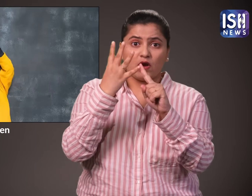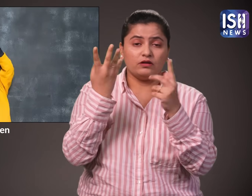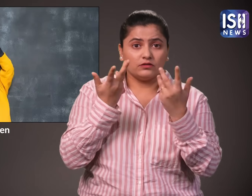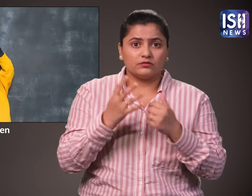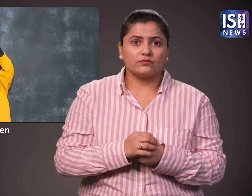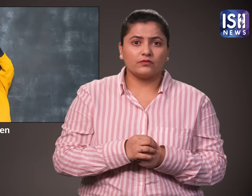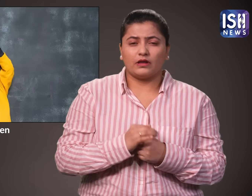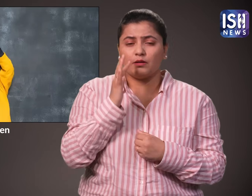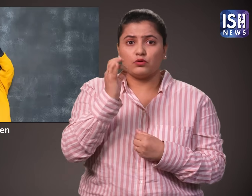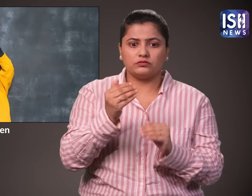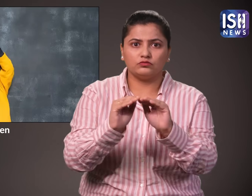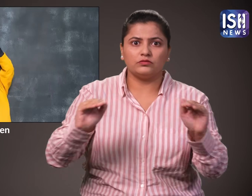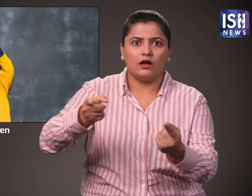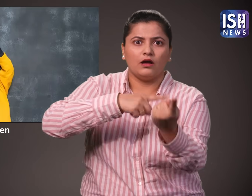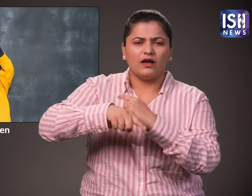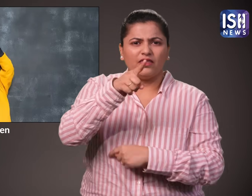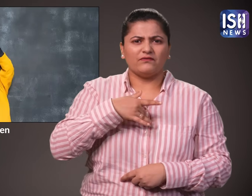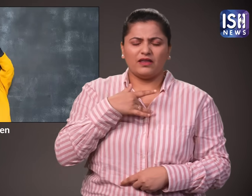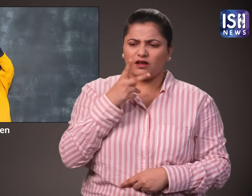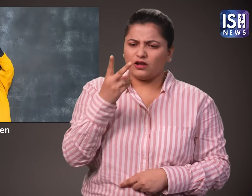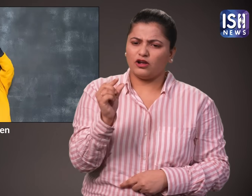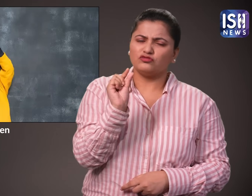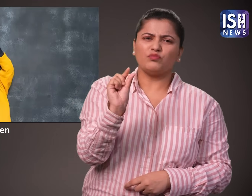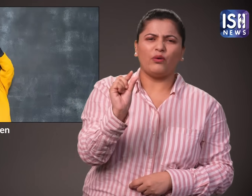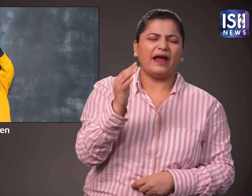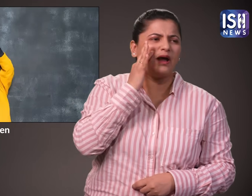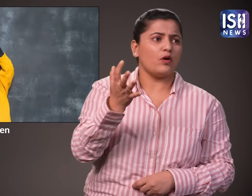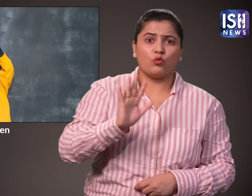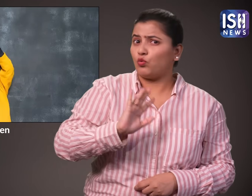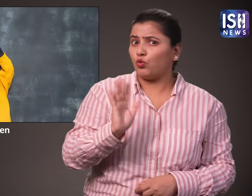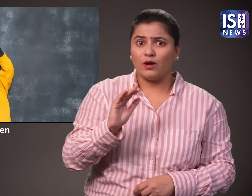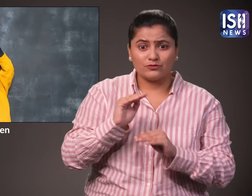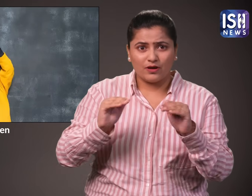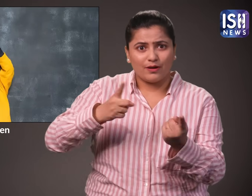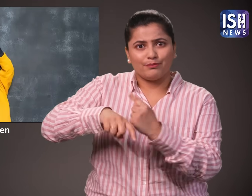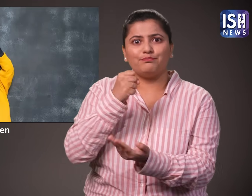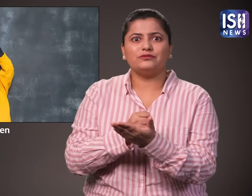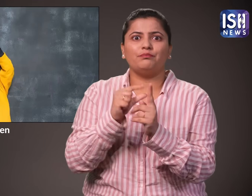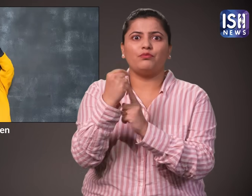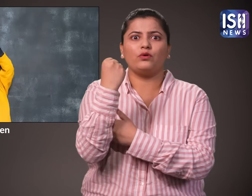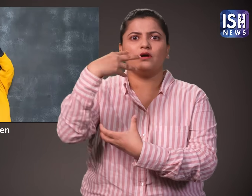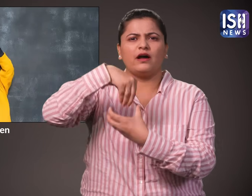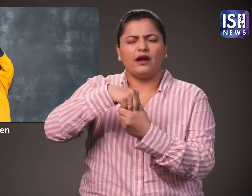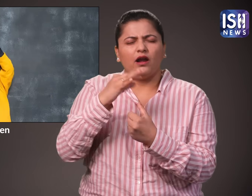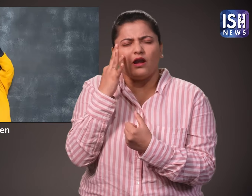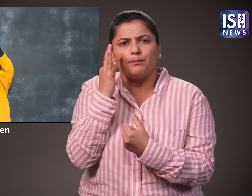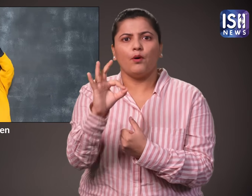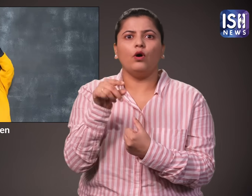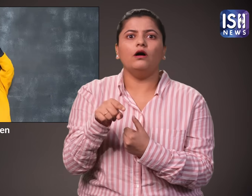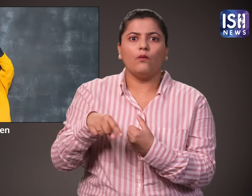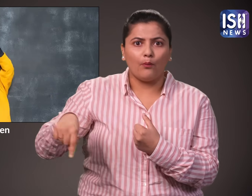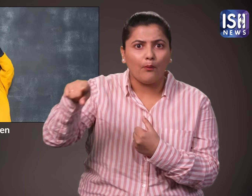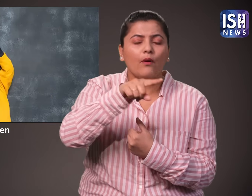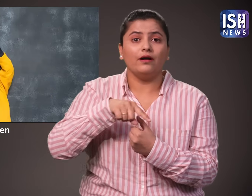4. Protein is equally important for children as well.